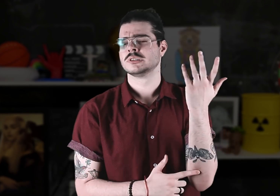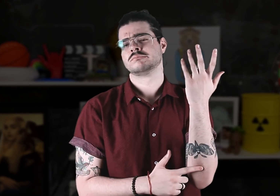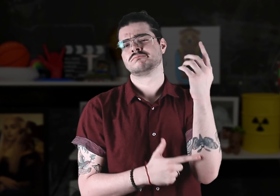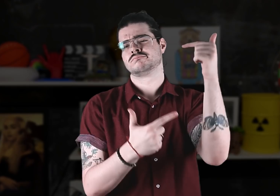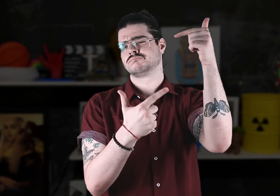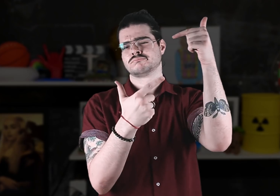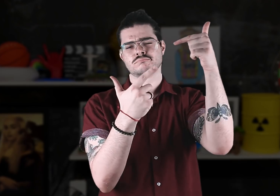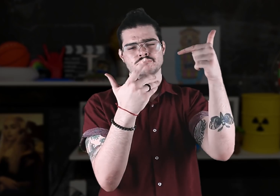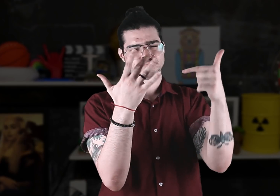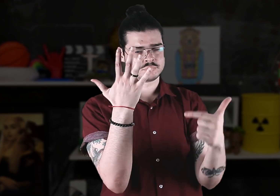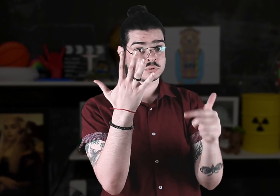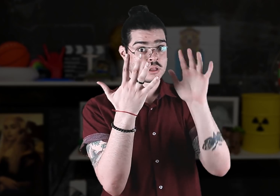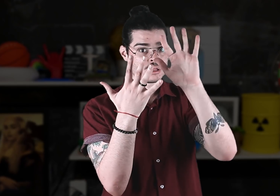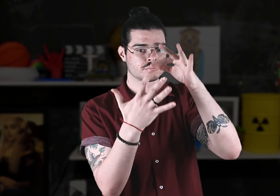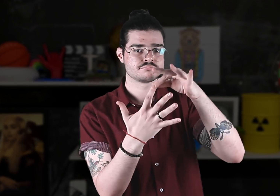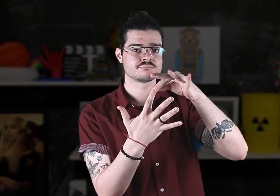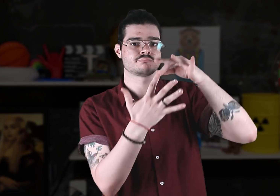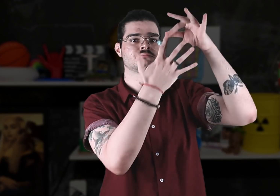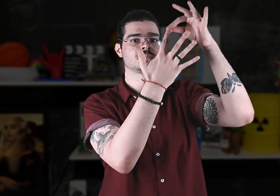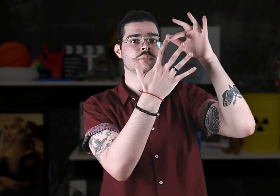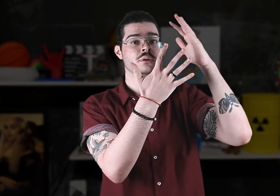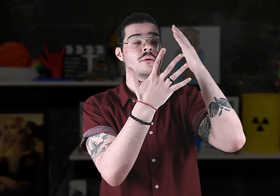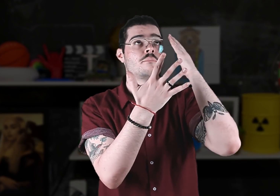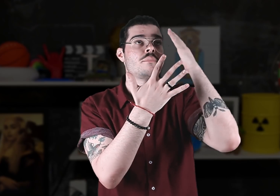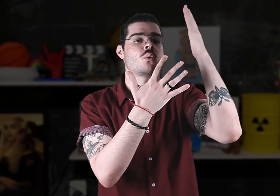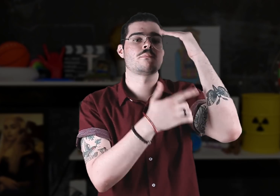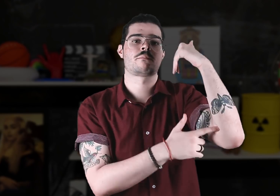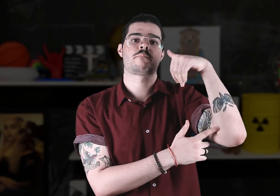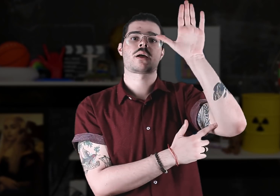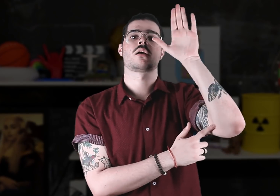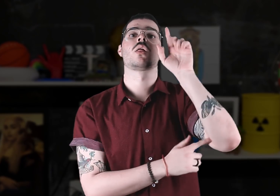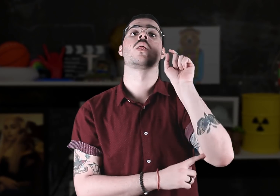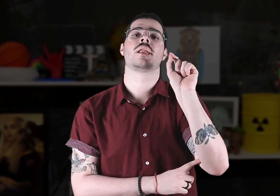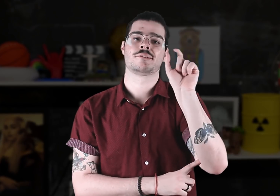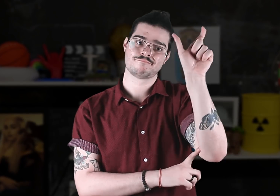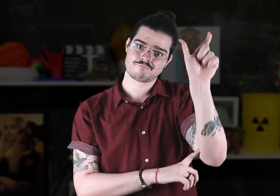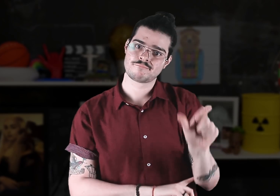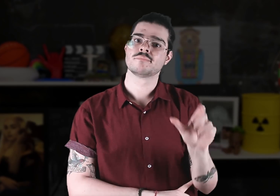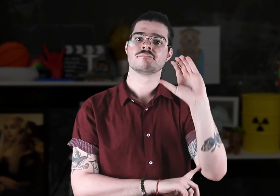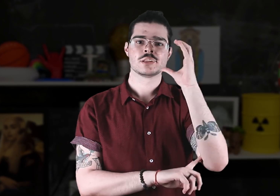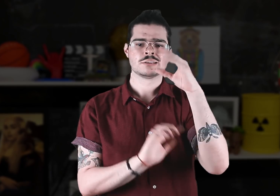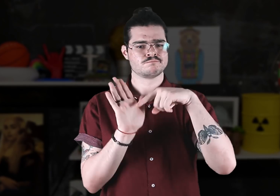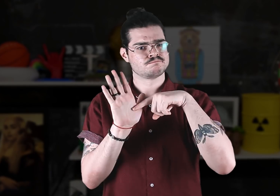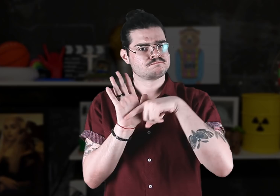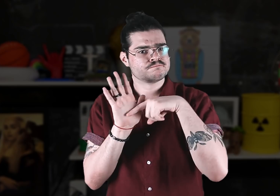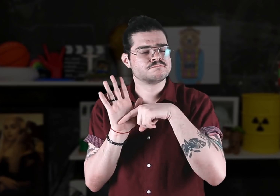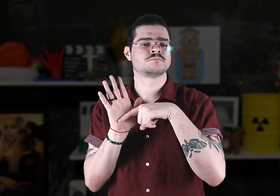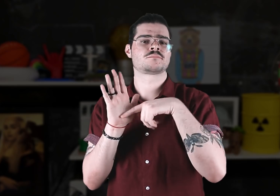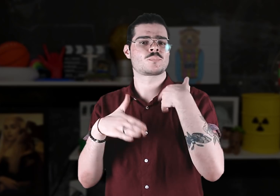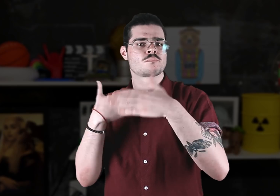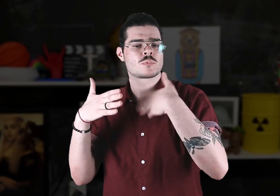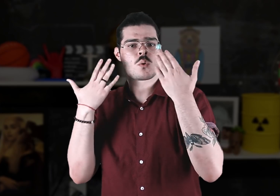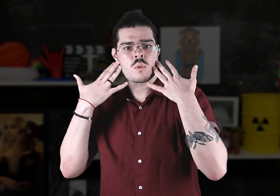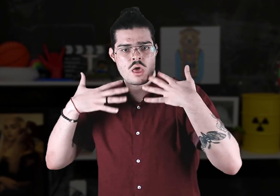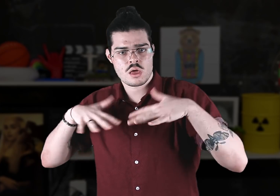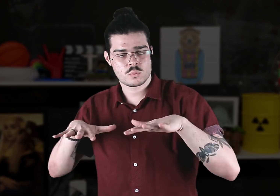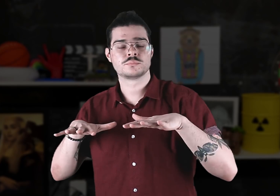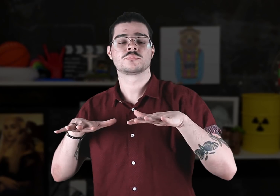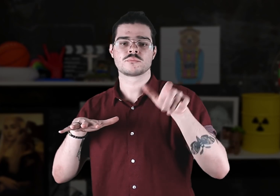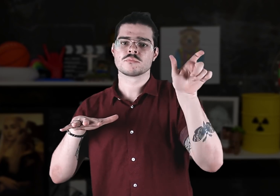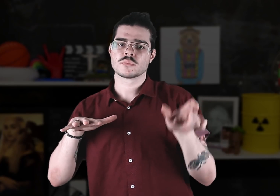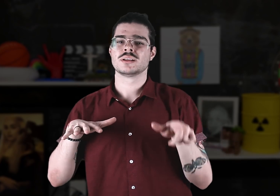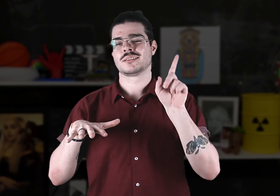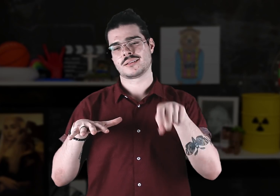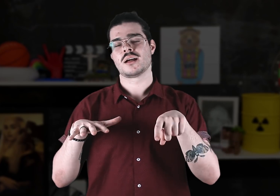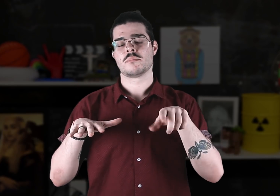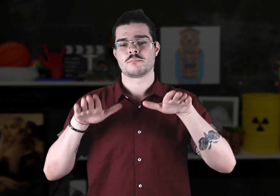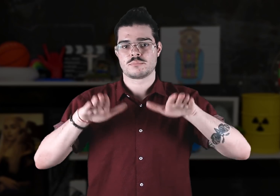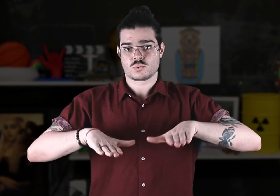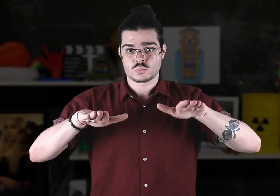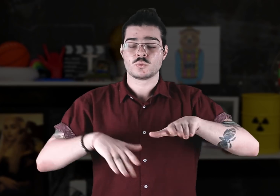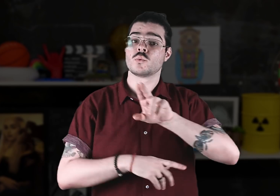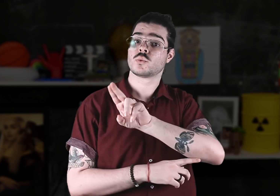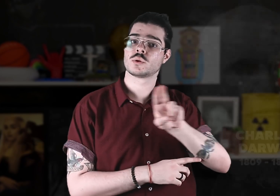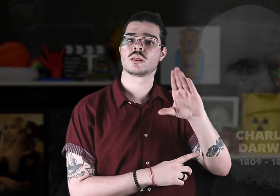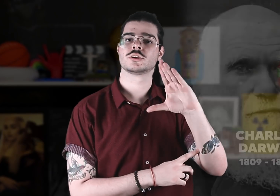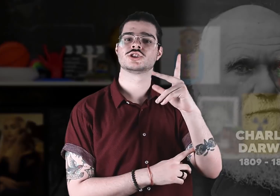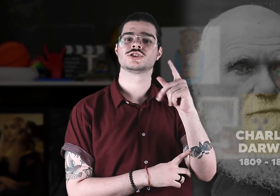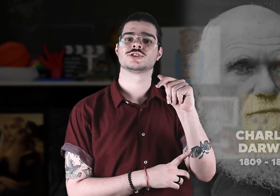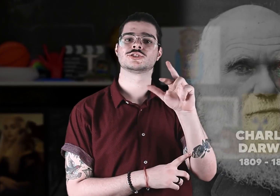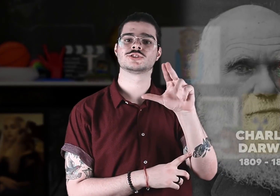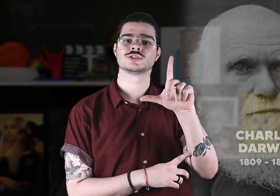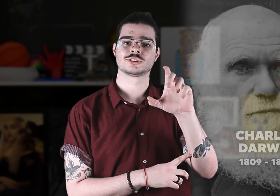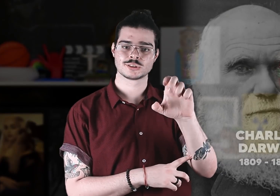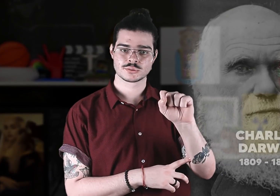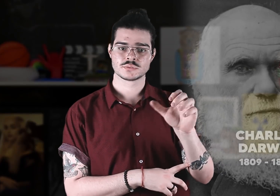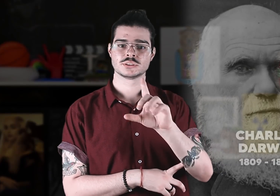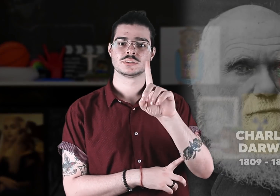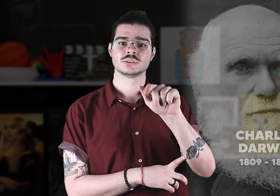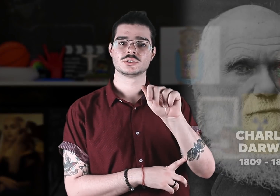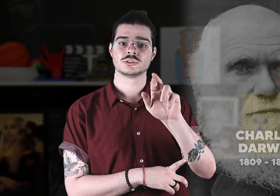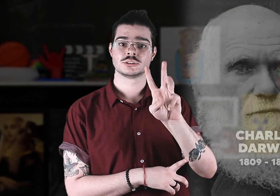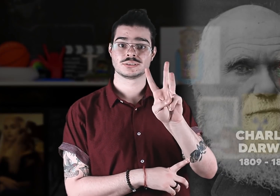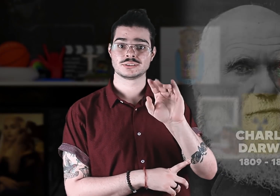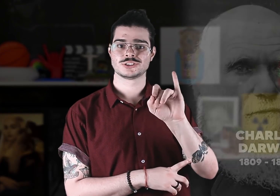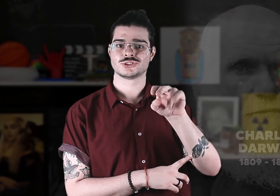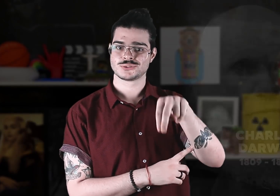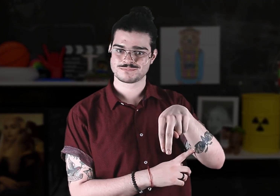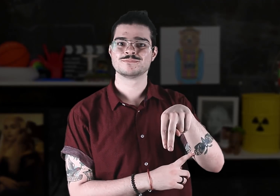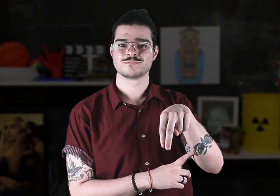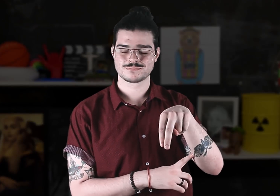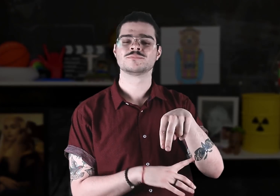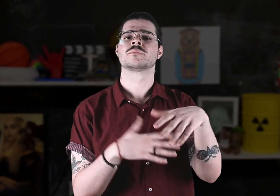He was one of the greatest naturalists, British, Charles Darwin!